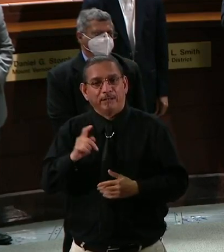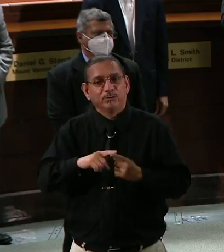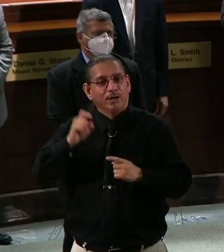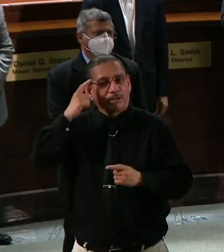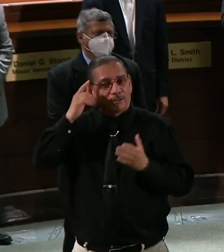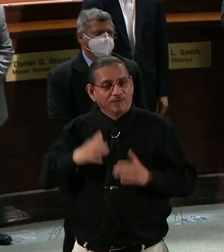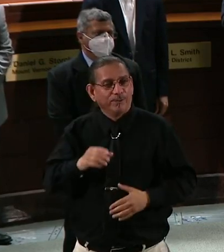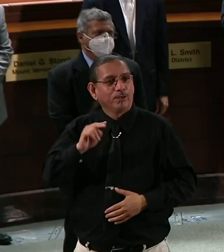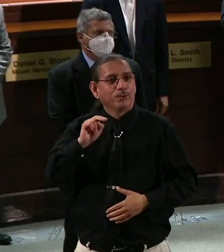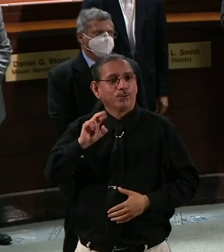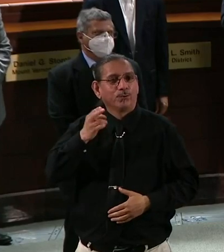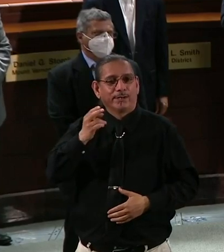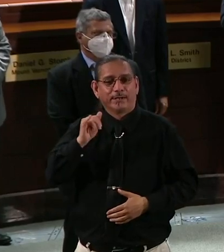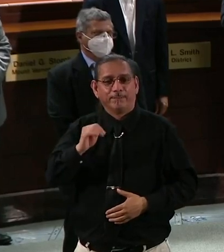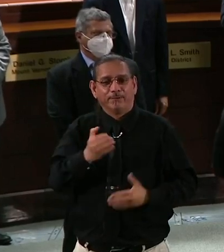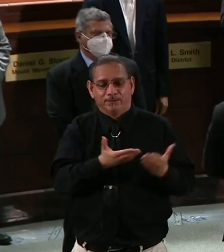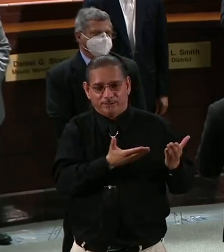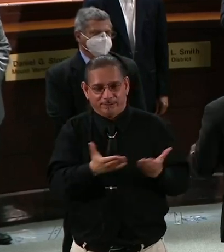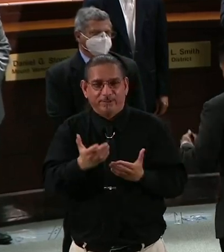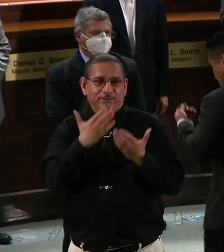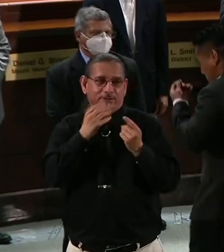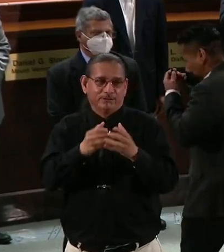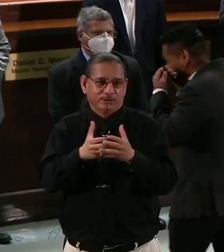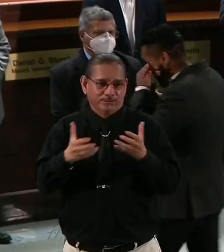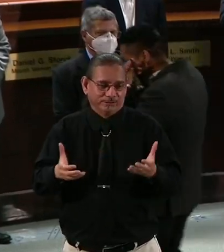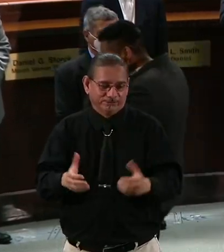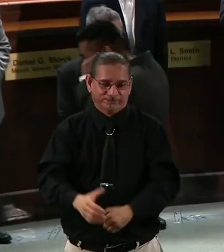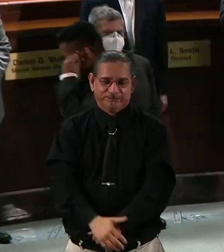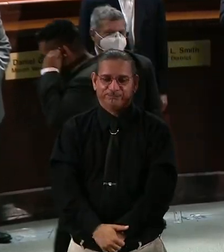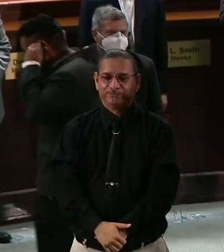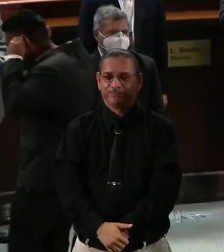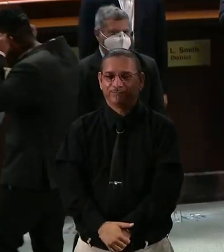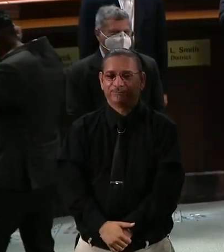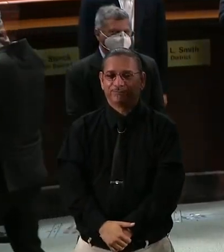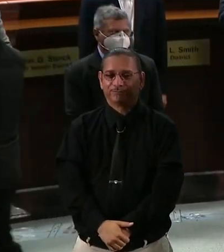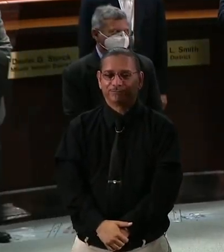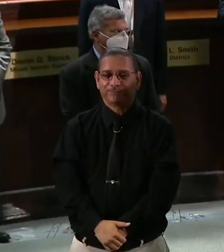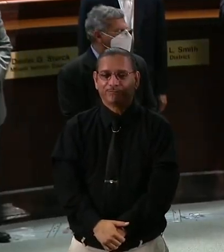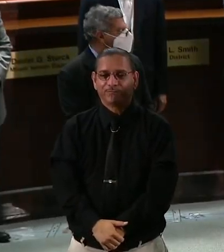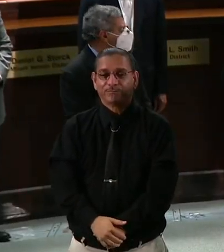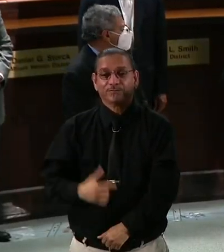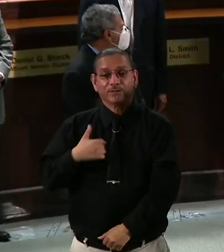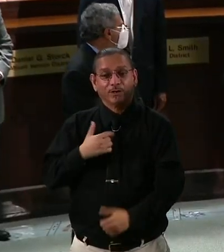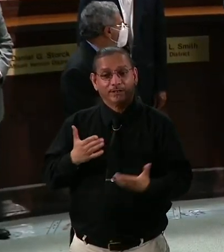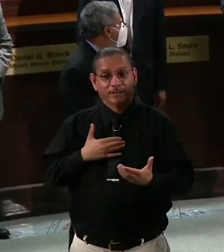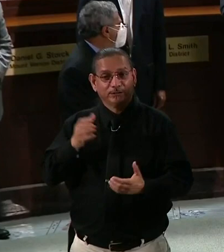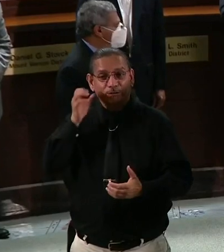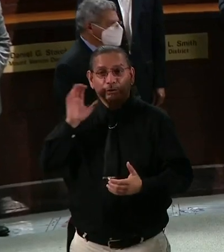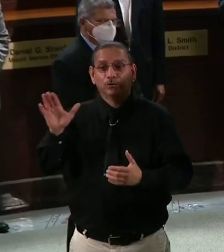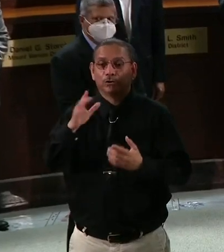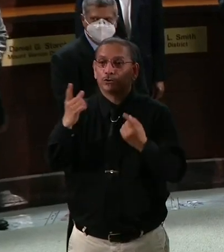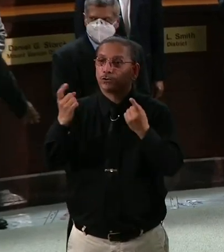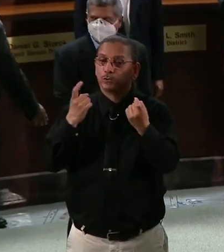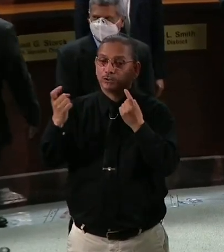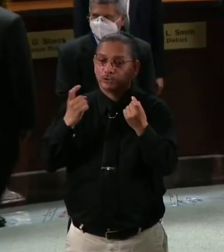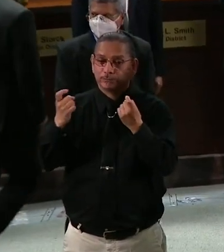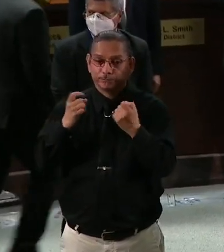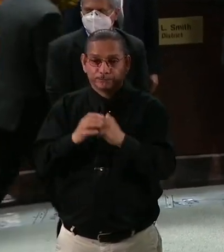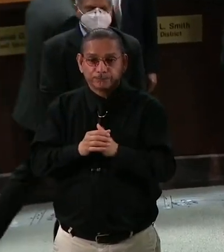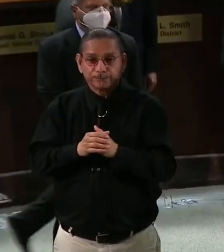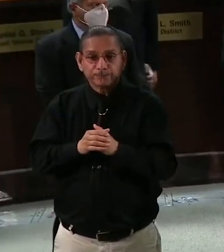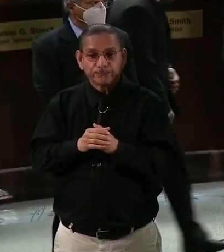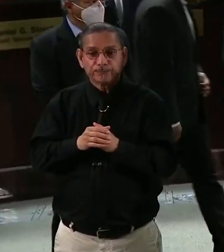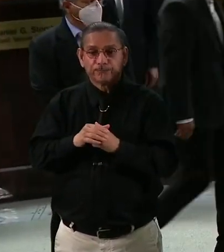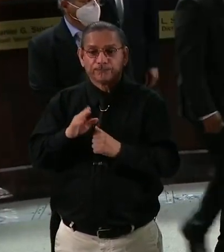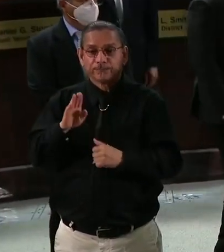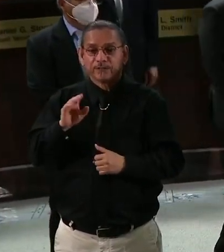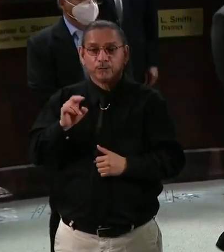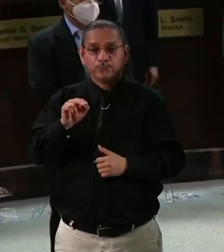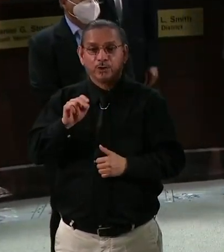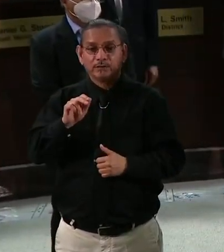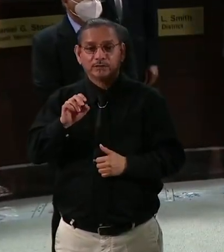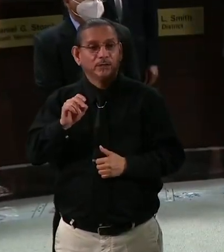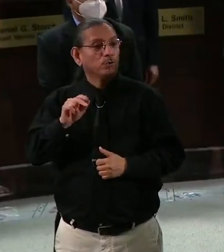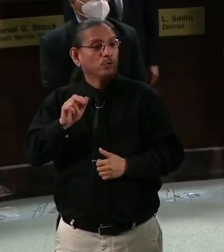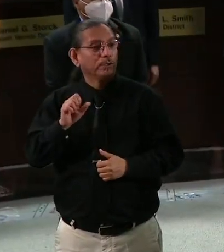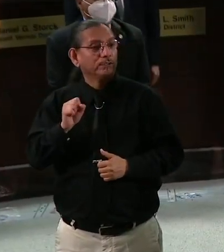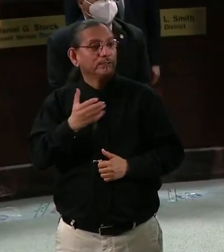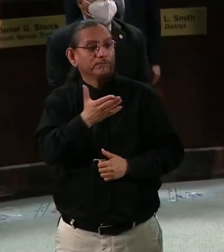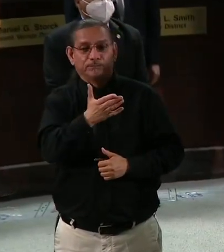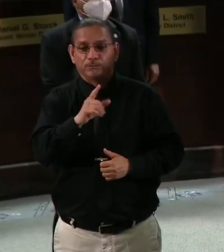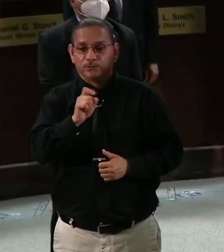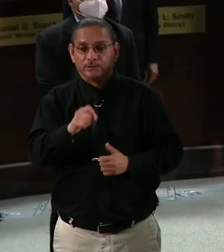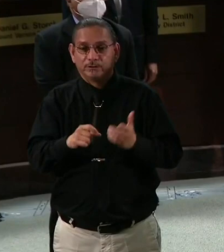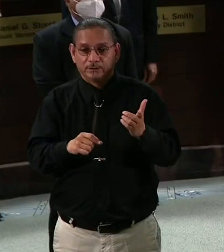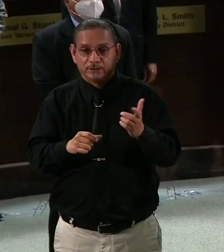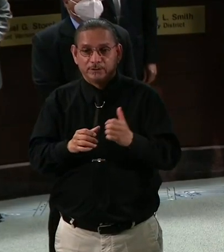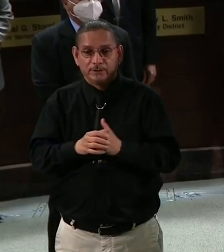WOULD LIKE TO TAKE A AND WALKED